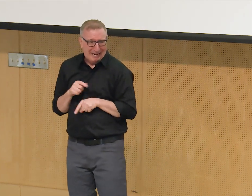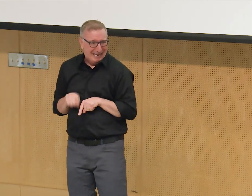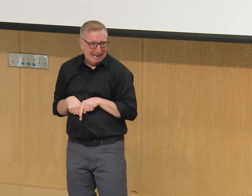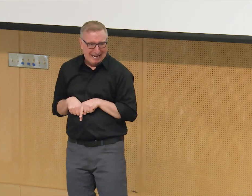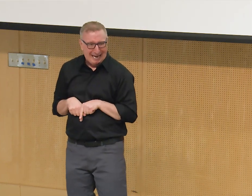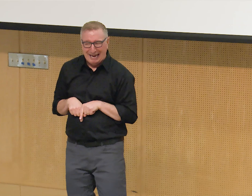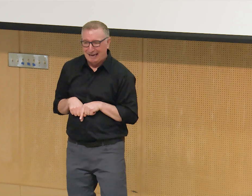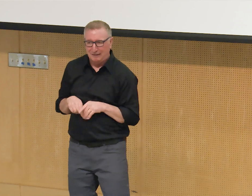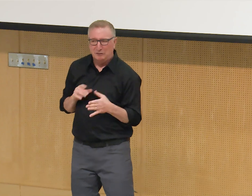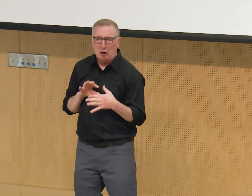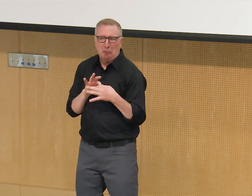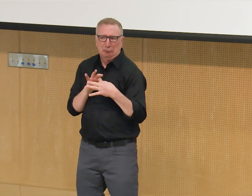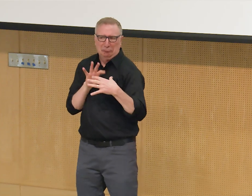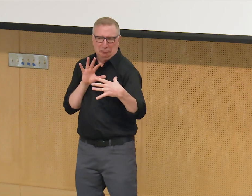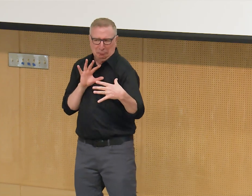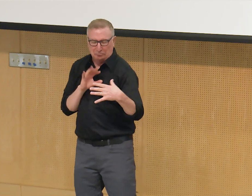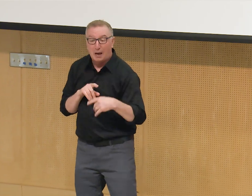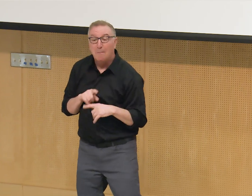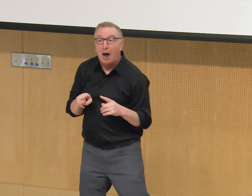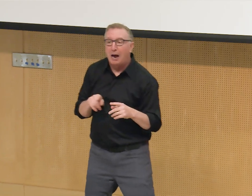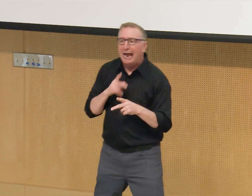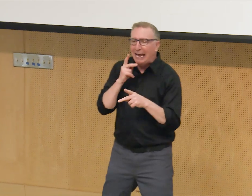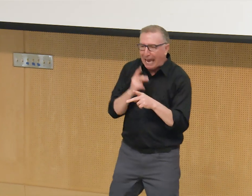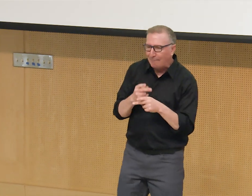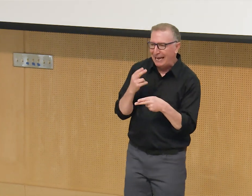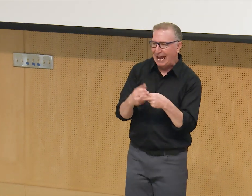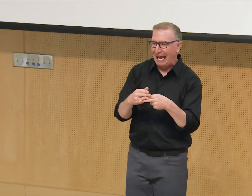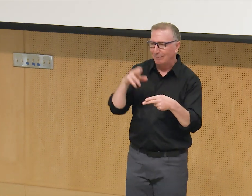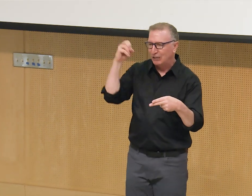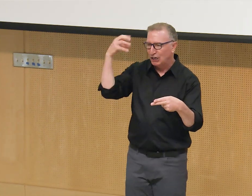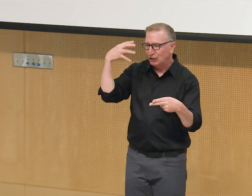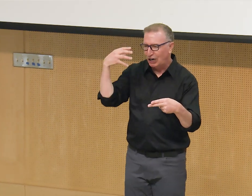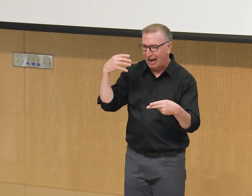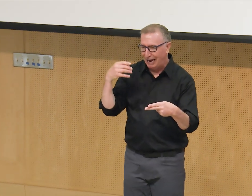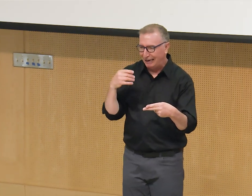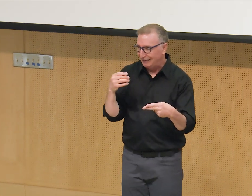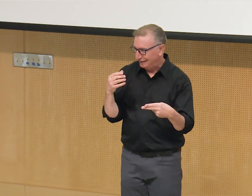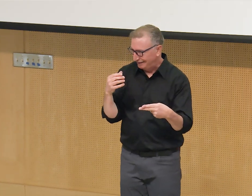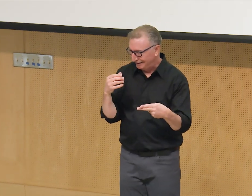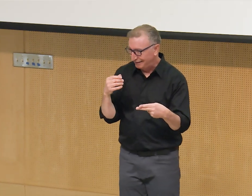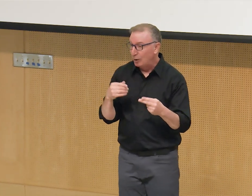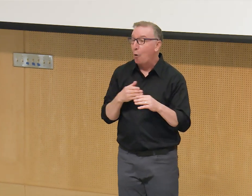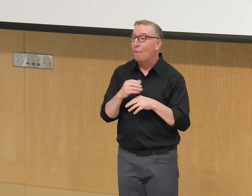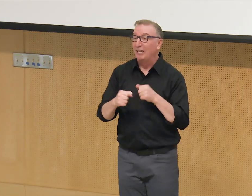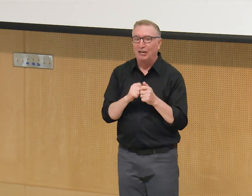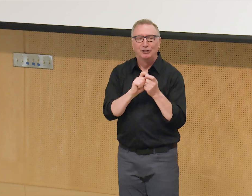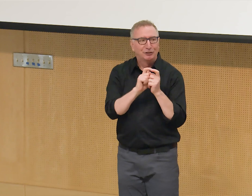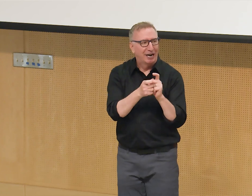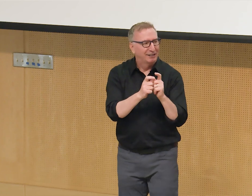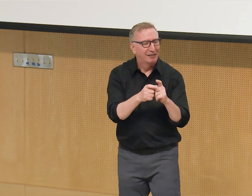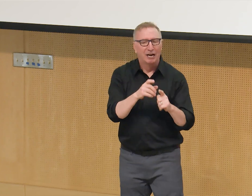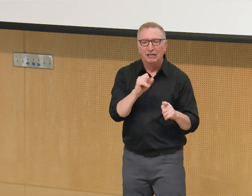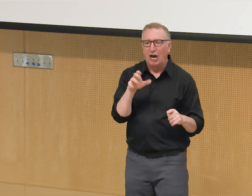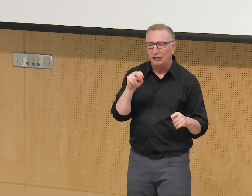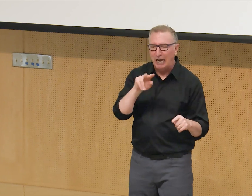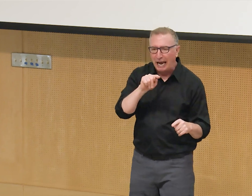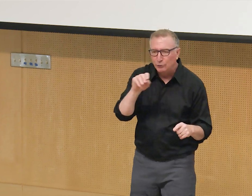"Oh, we're just a hearing band. We can't do that." So, we kept the name Sunshine and over the years, there were many iterations.